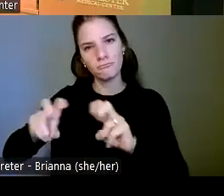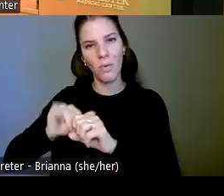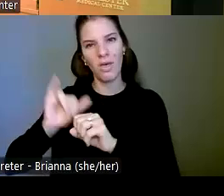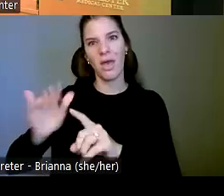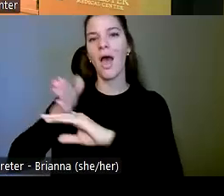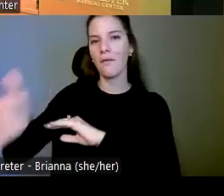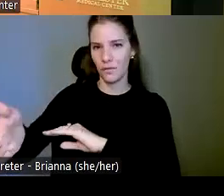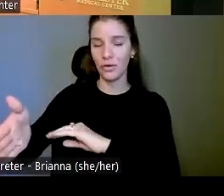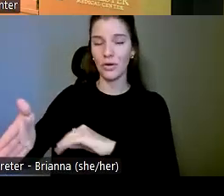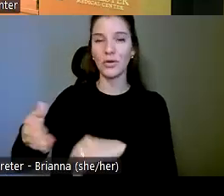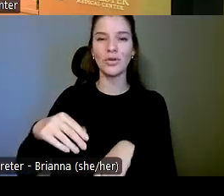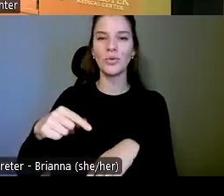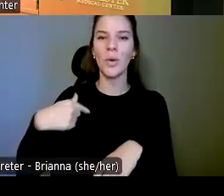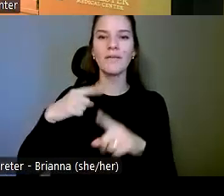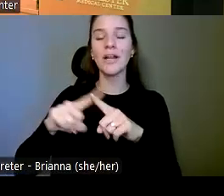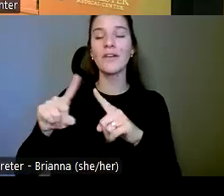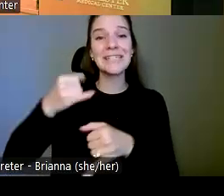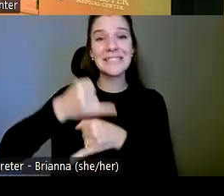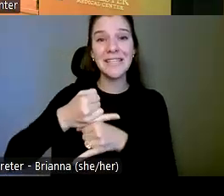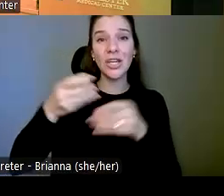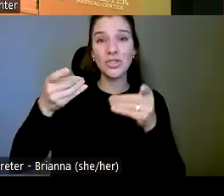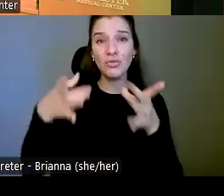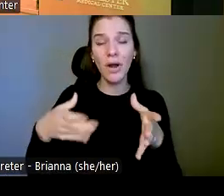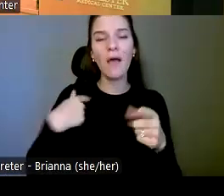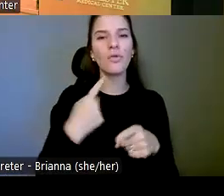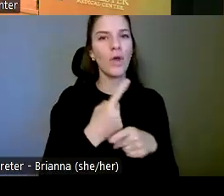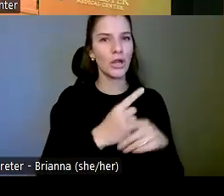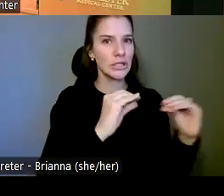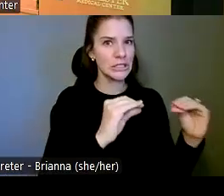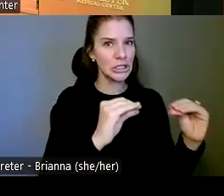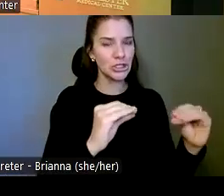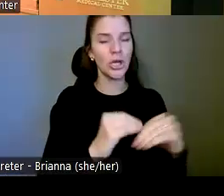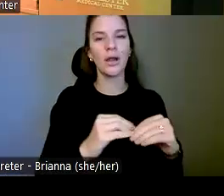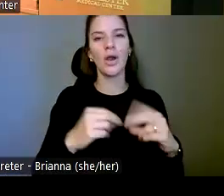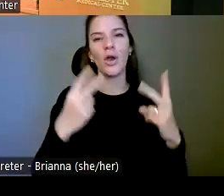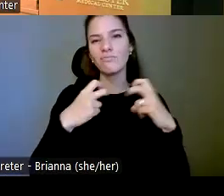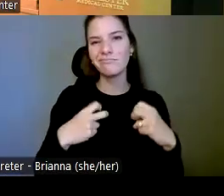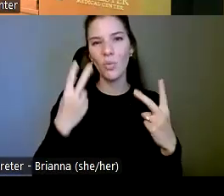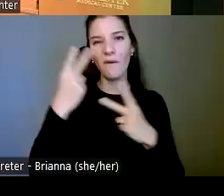So we have site directors who do regular teaching reflection one-on-one. We have a curriculum that